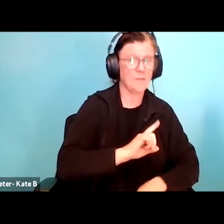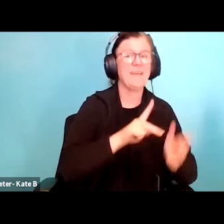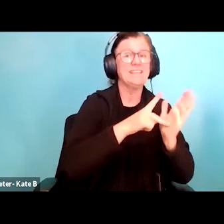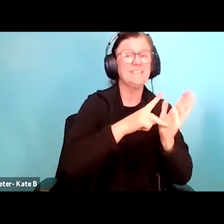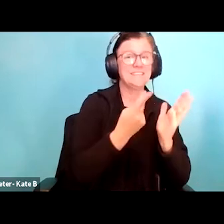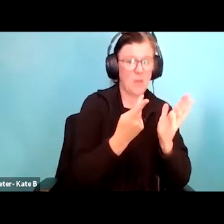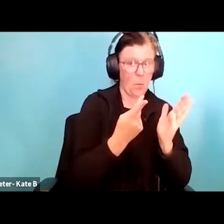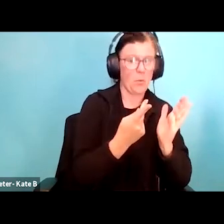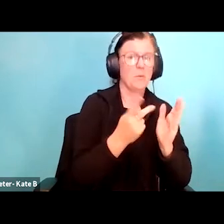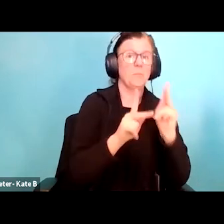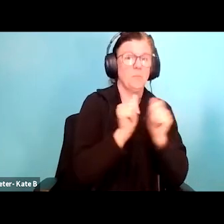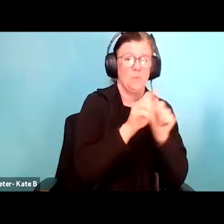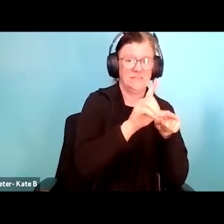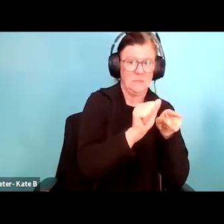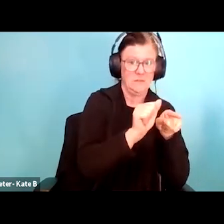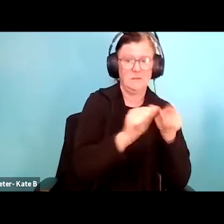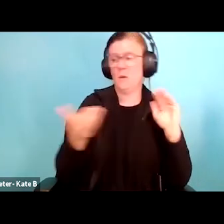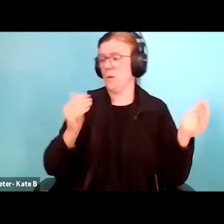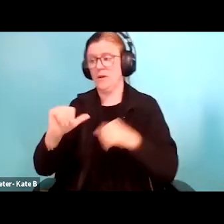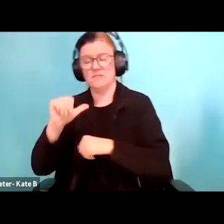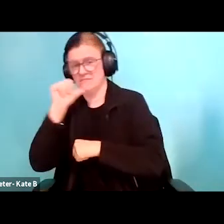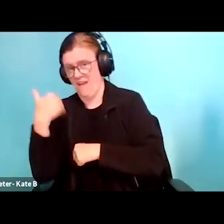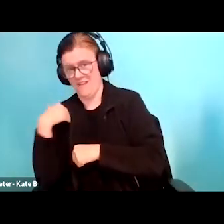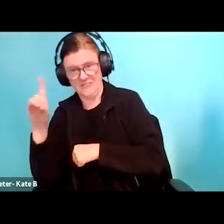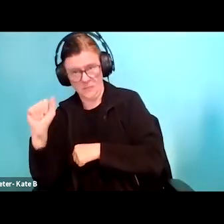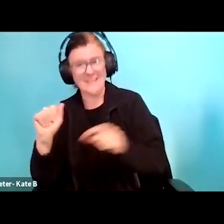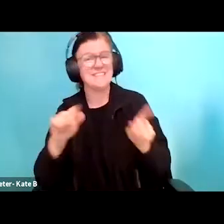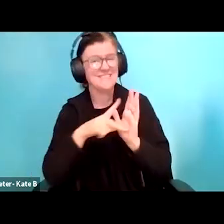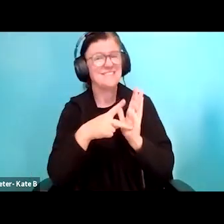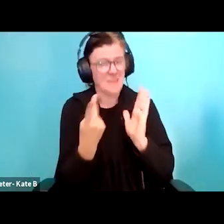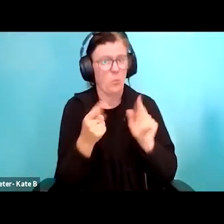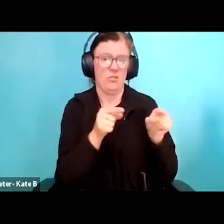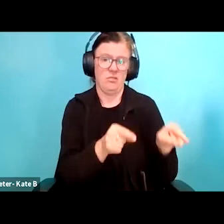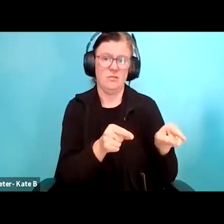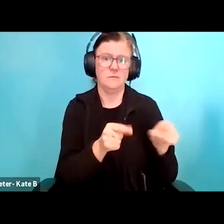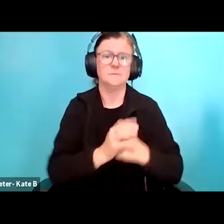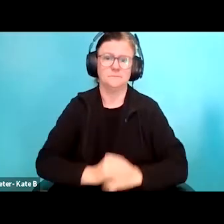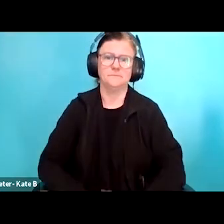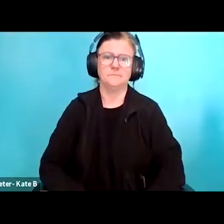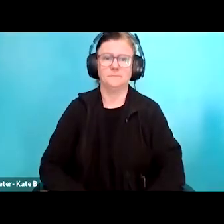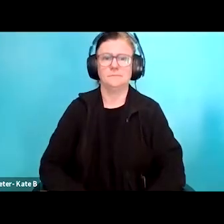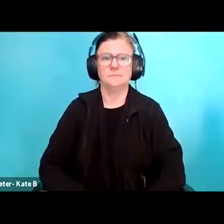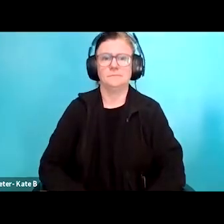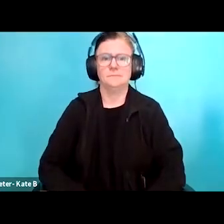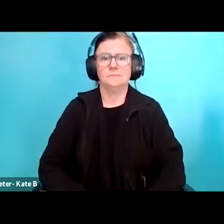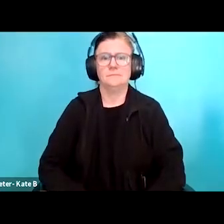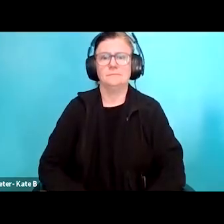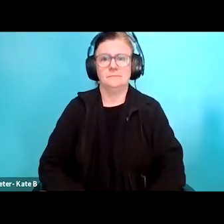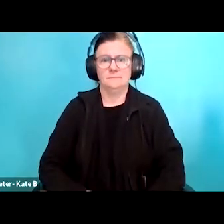to 64 years of age with disabilities compared to adults without disabilities. Next slide please.